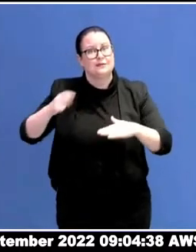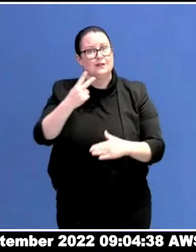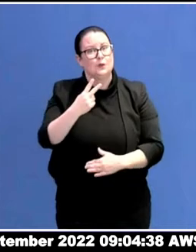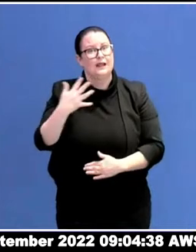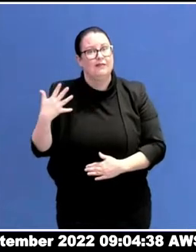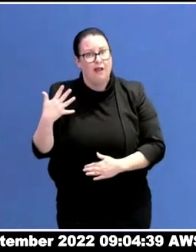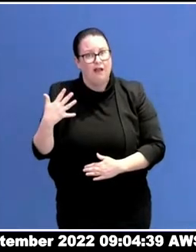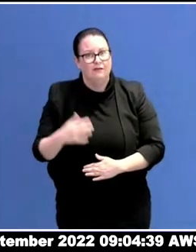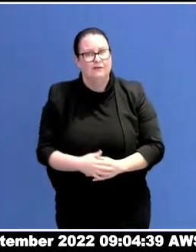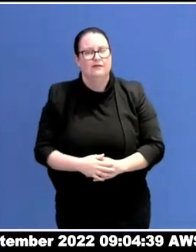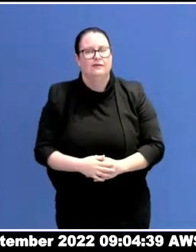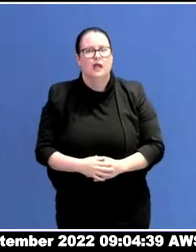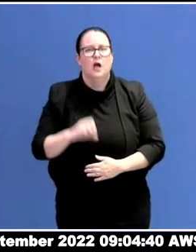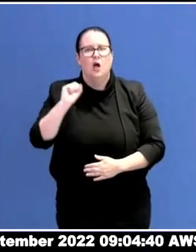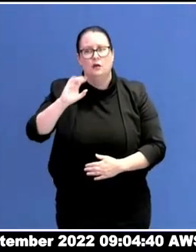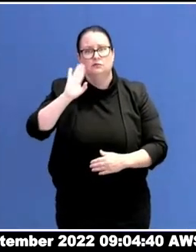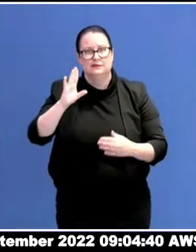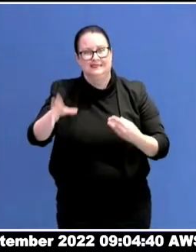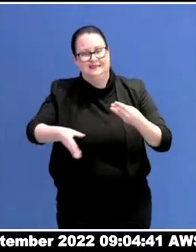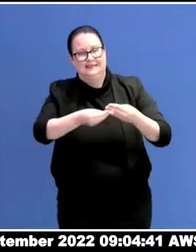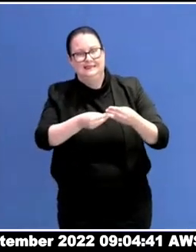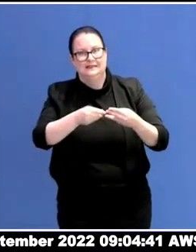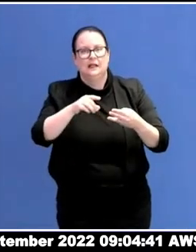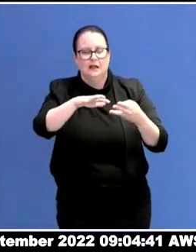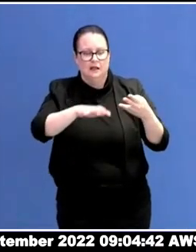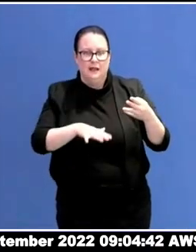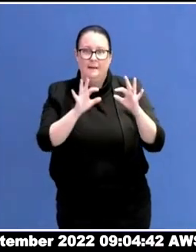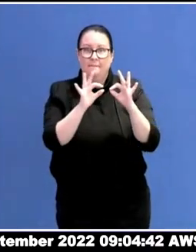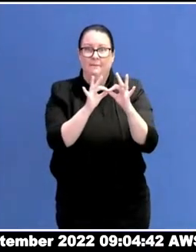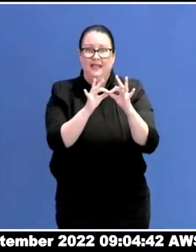That appears in Tender bundle B, tab 30.